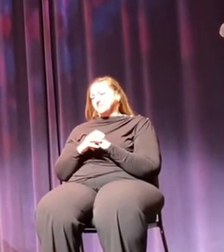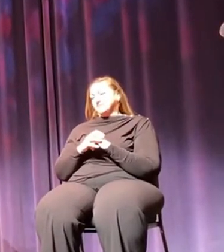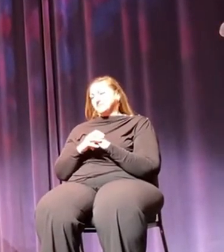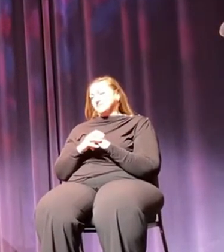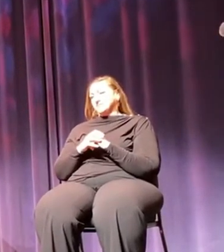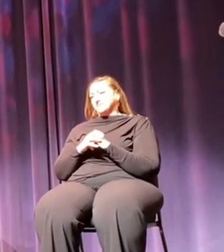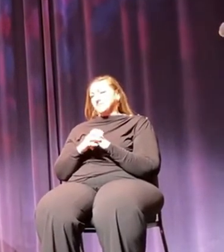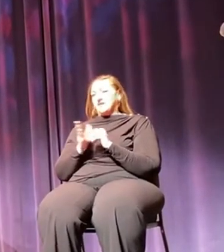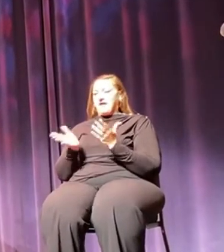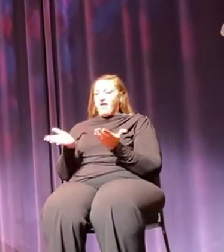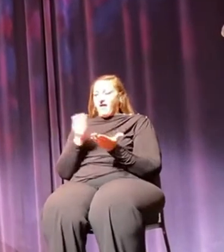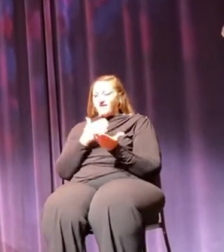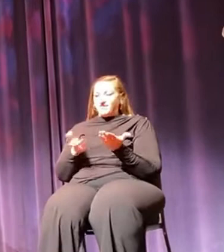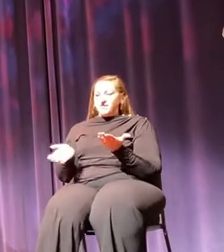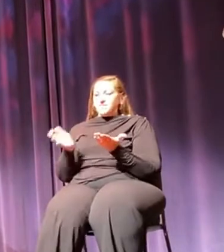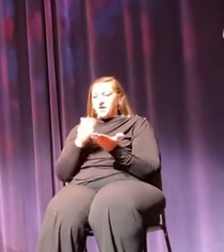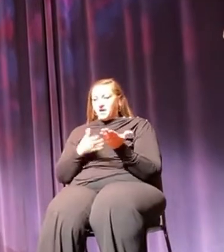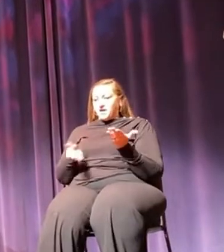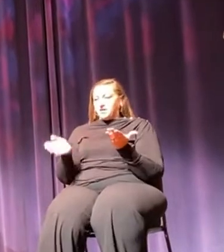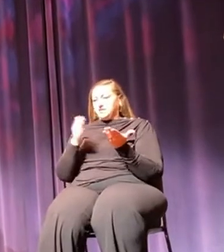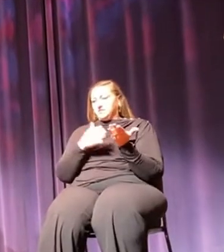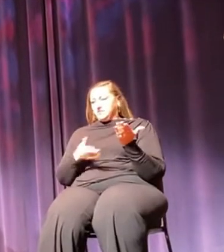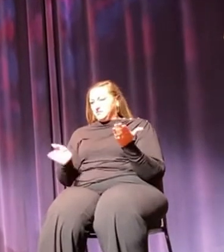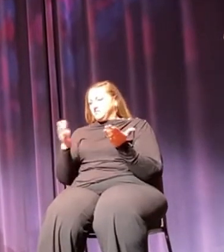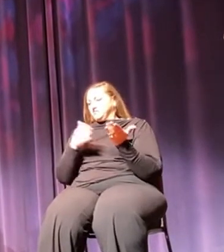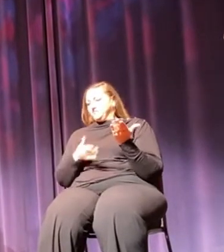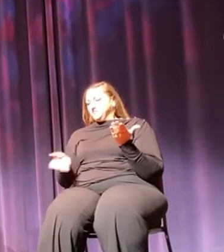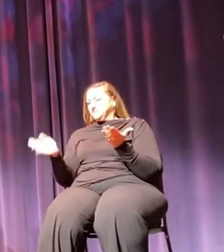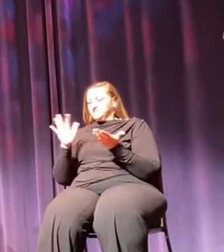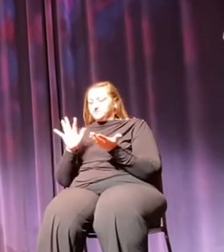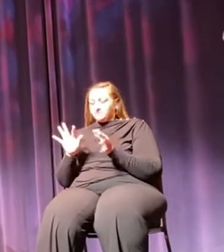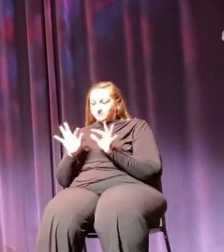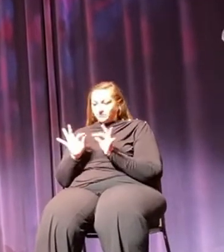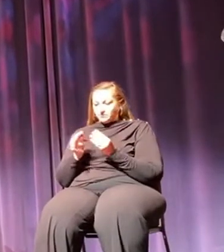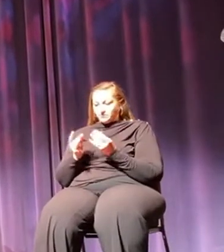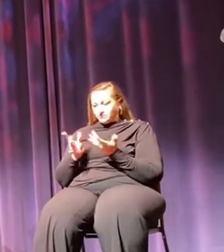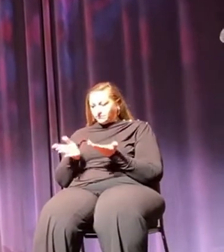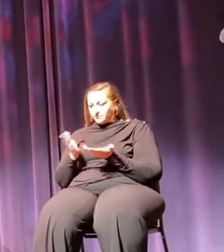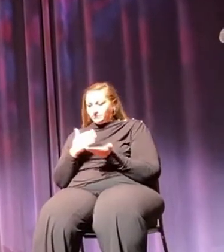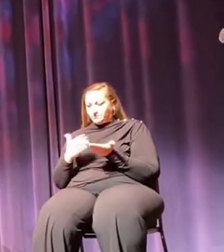I flip back generations. Fingers set the book in flames.